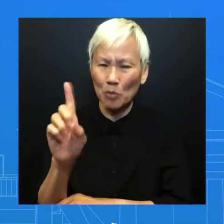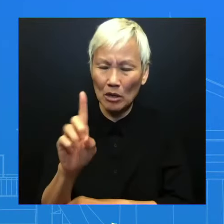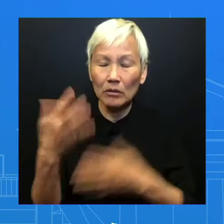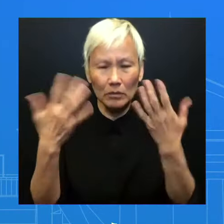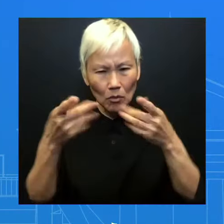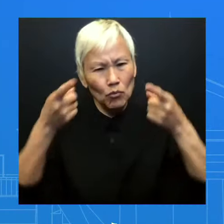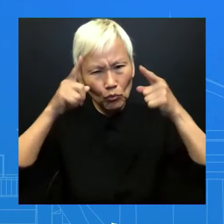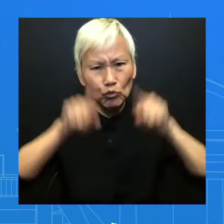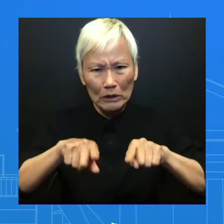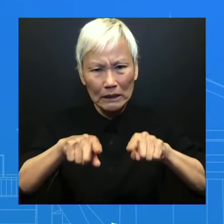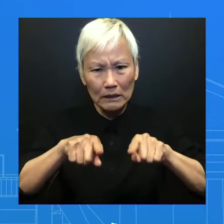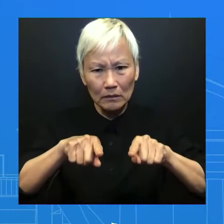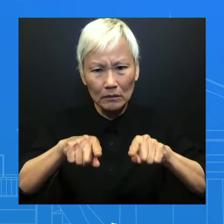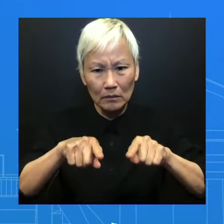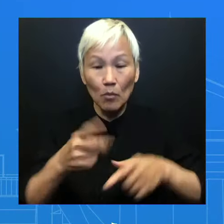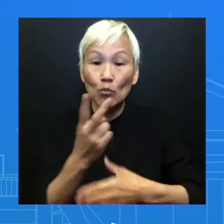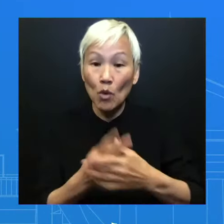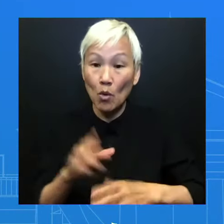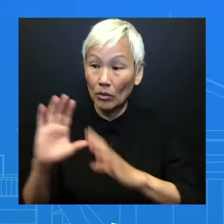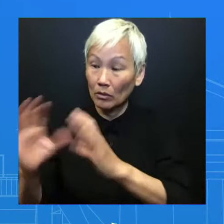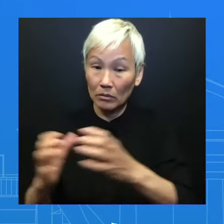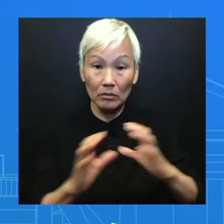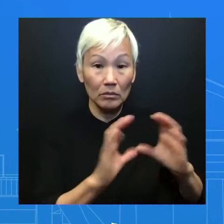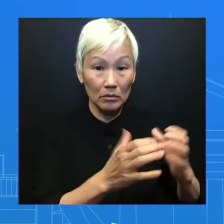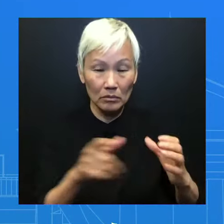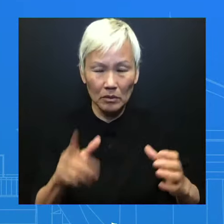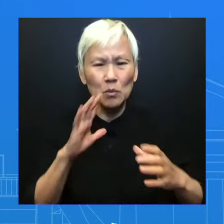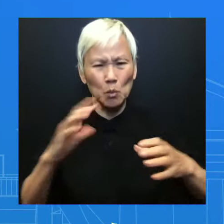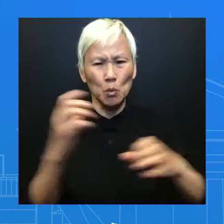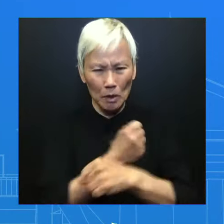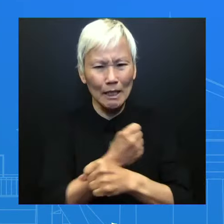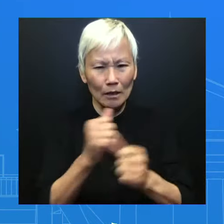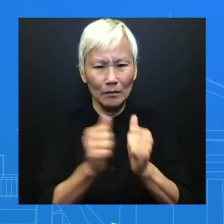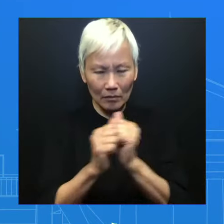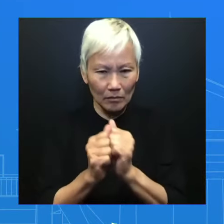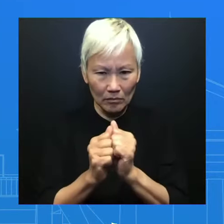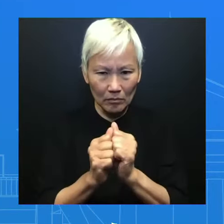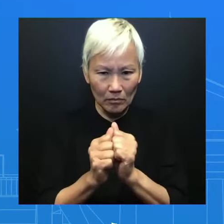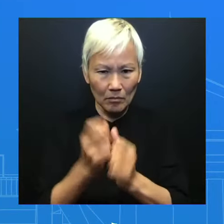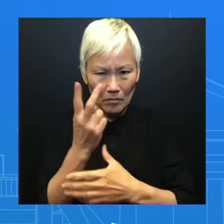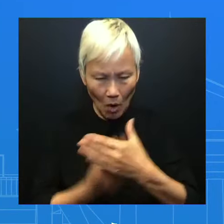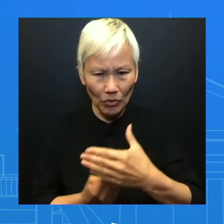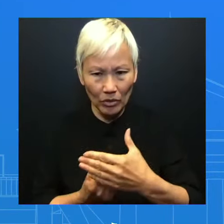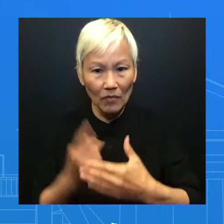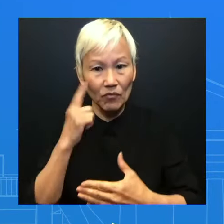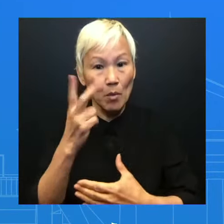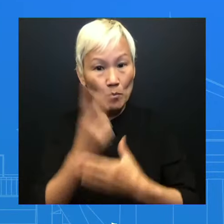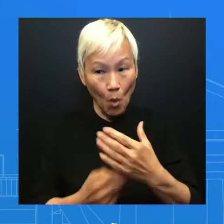from both Democrats and Republicans in the House and in the Senate. So, there's no alternative to this.